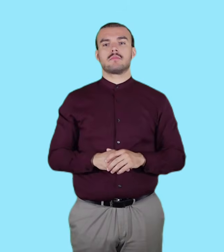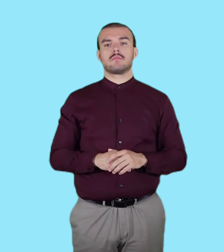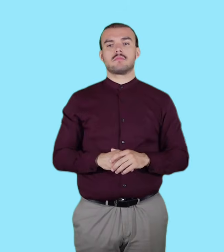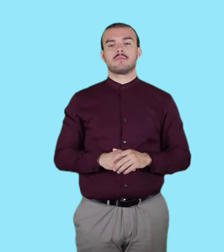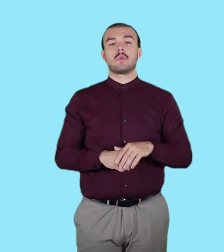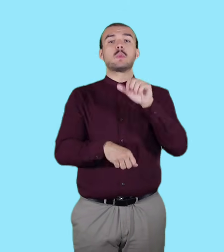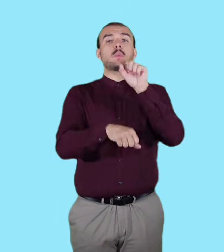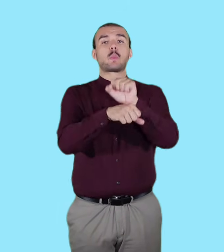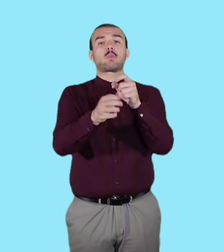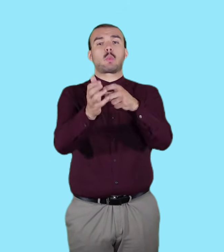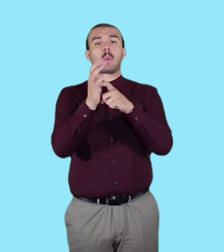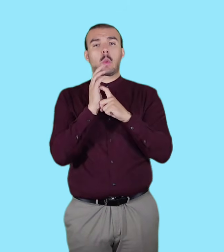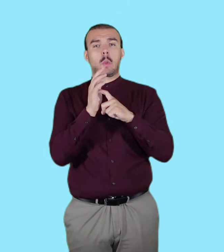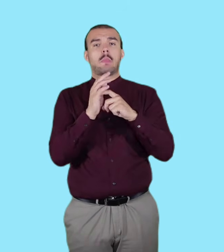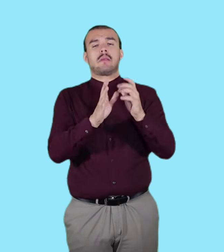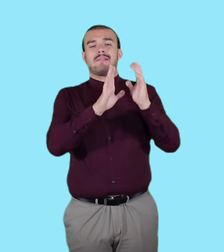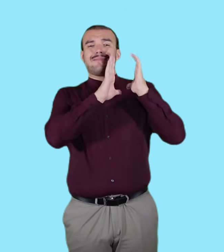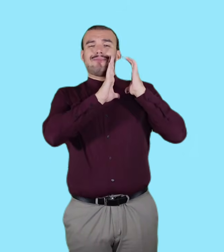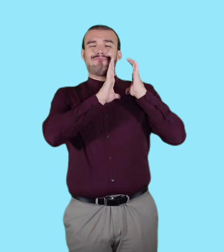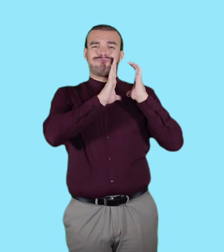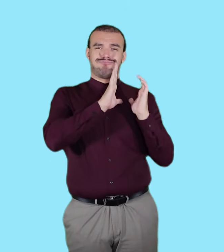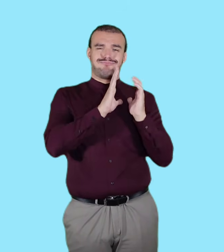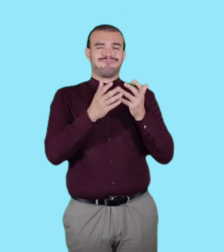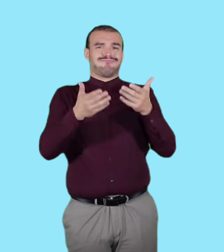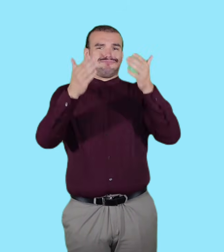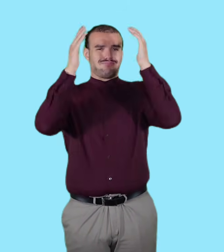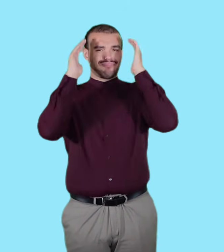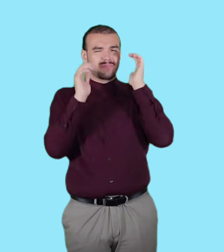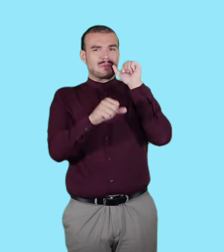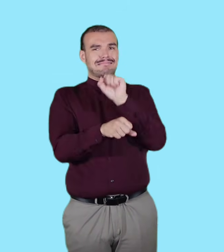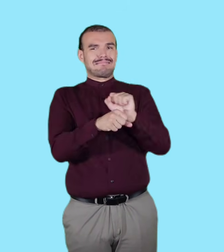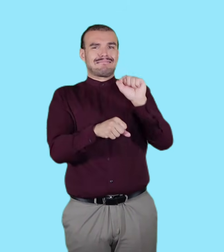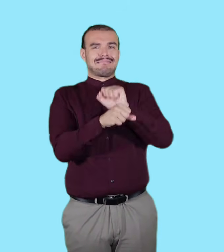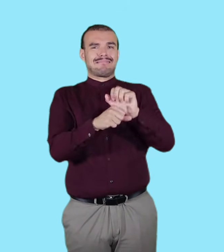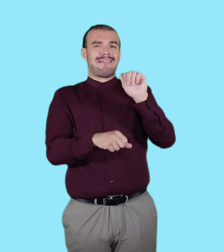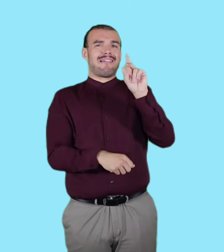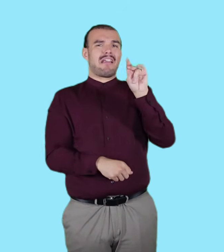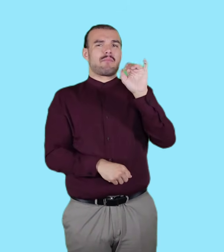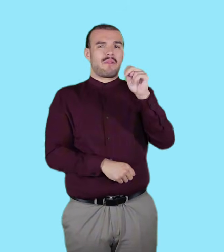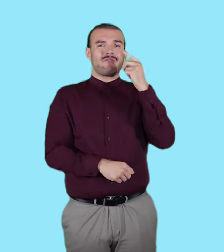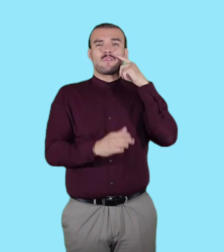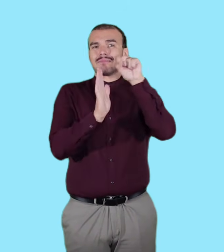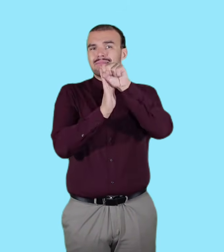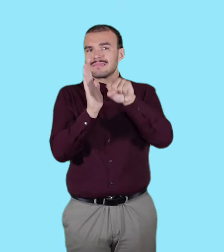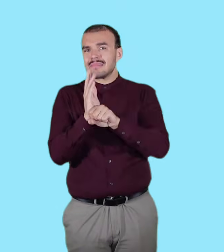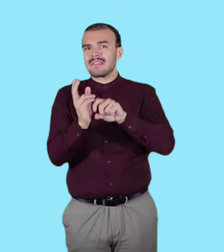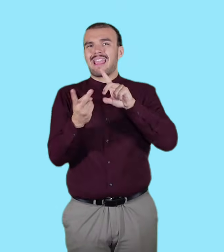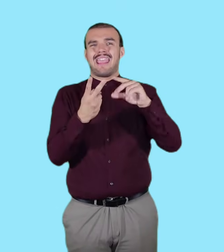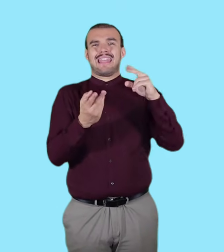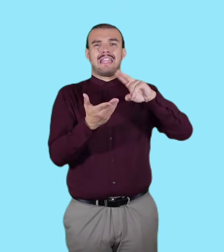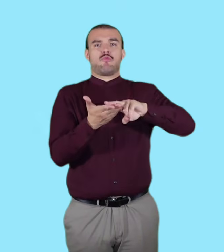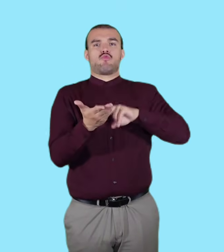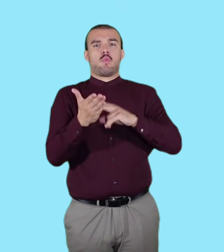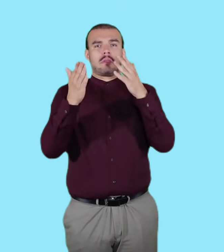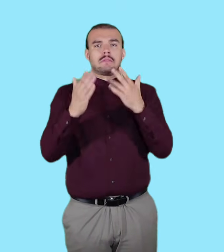Work requirements place overwhelming administrative burdens on states and enrollees.